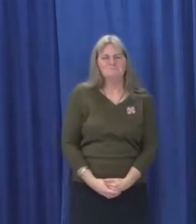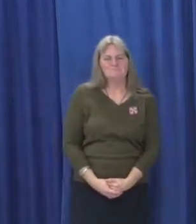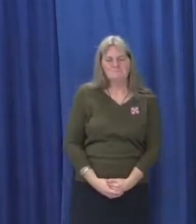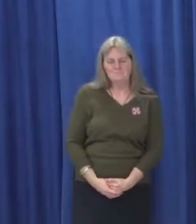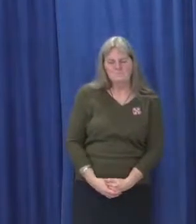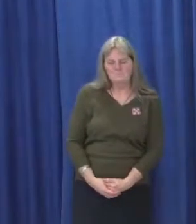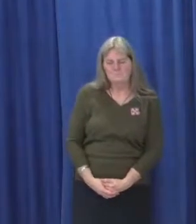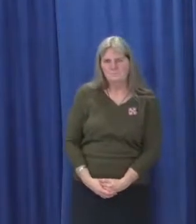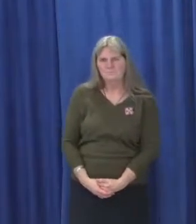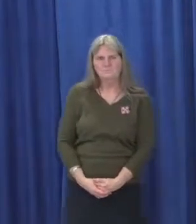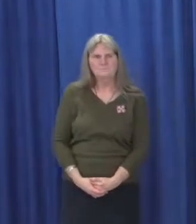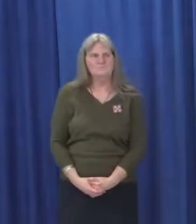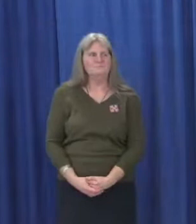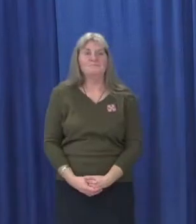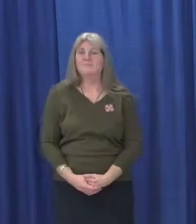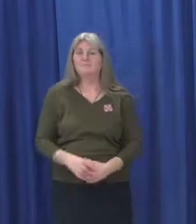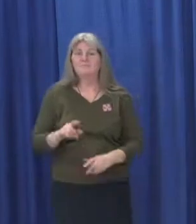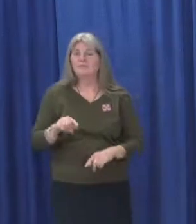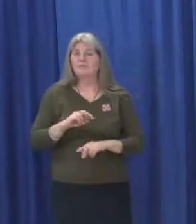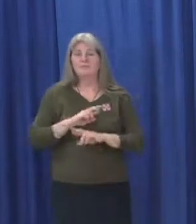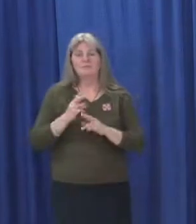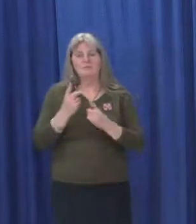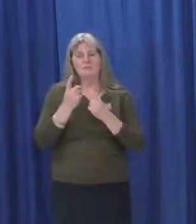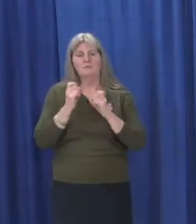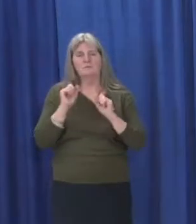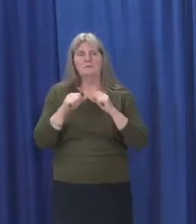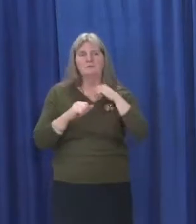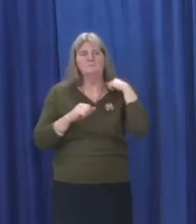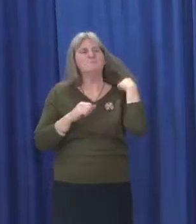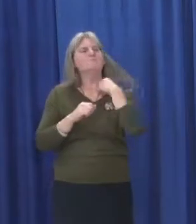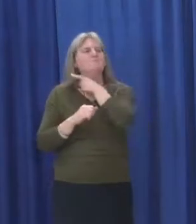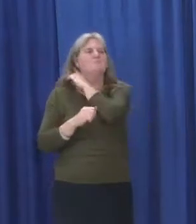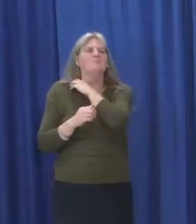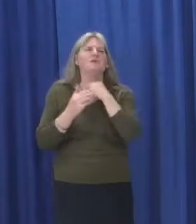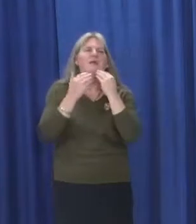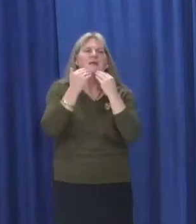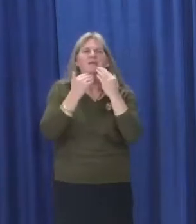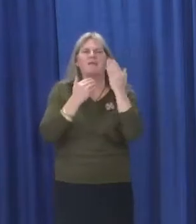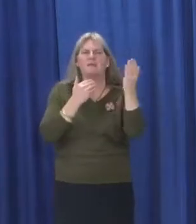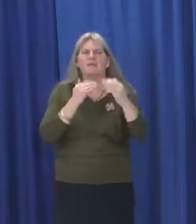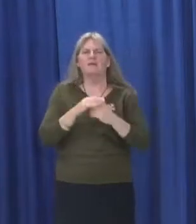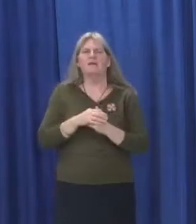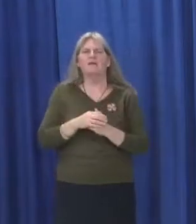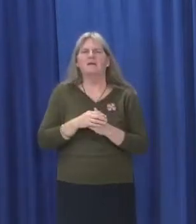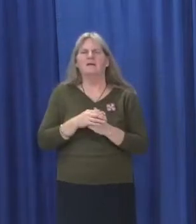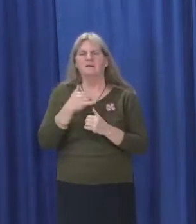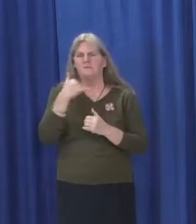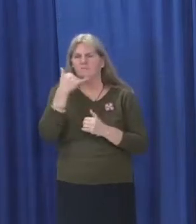[Speaking Indigenous Language] We will now go to phone lines